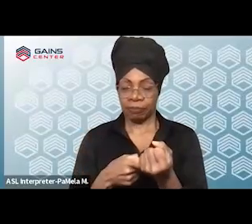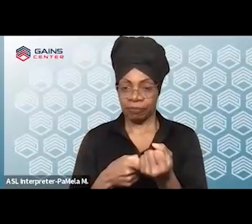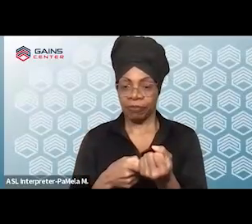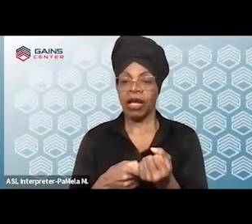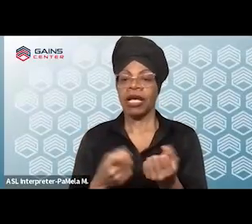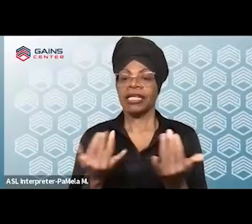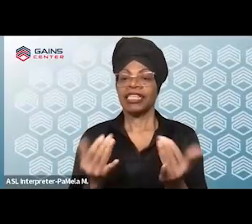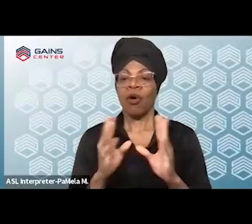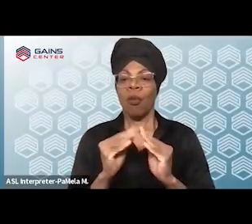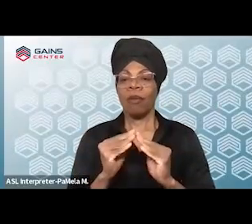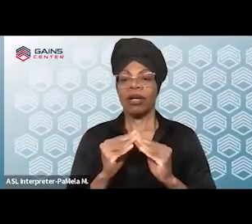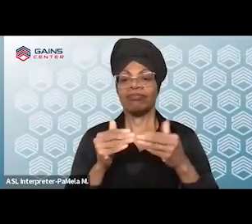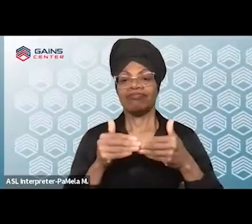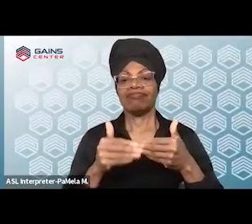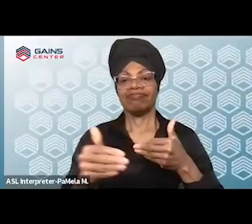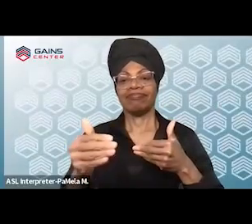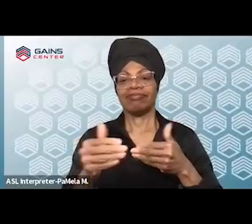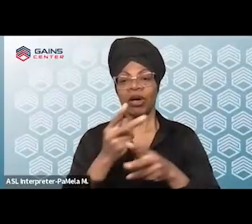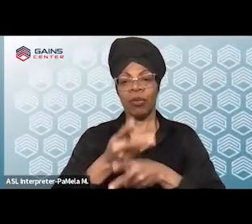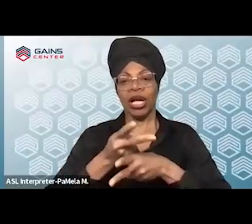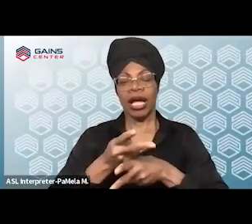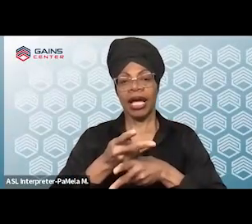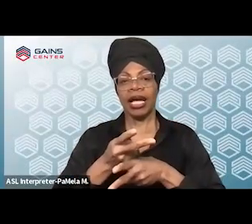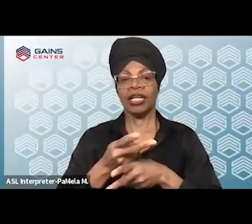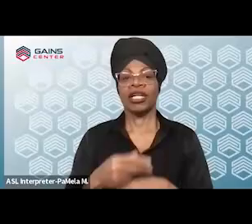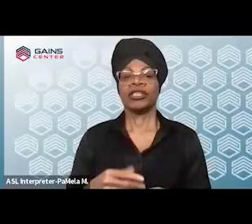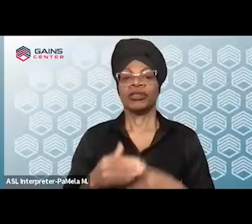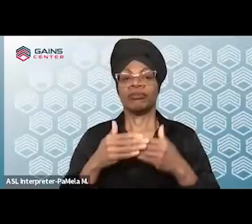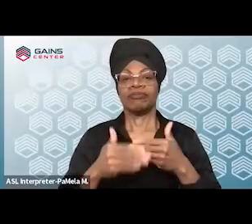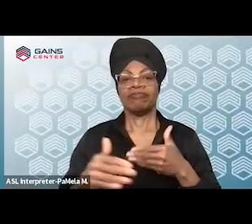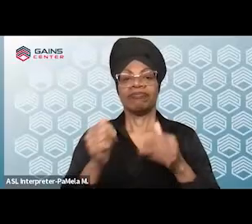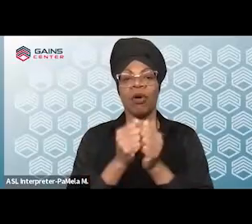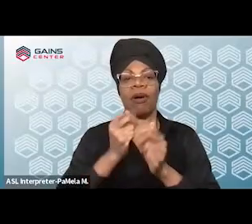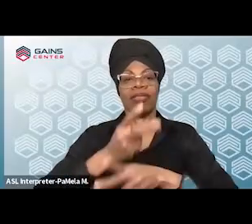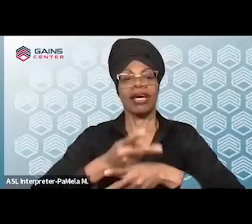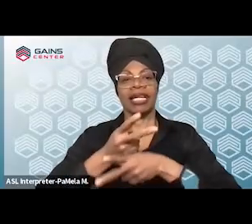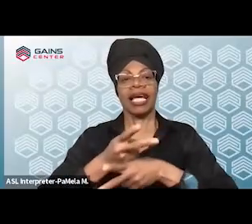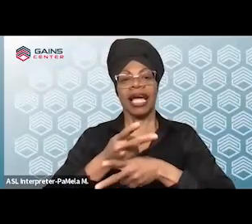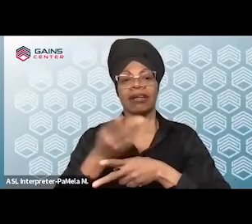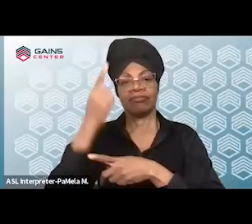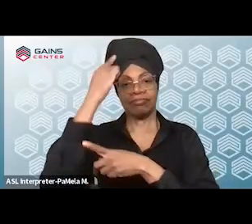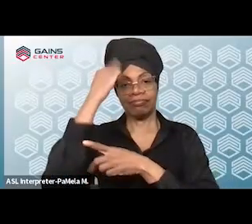Reconsidering Drug Testing Protocols for Treatment Courts. And our presenter today is West Huddleston